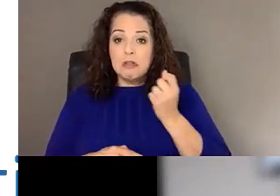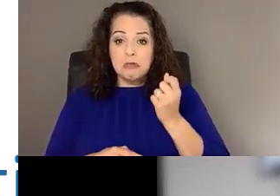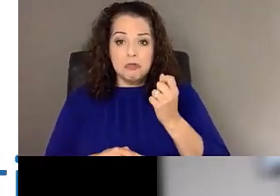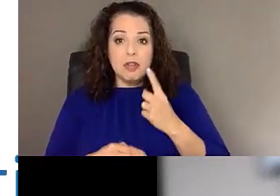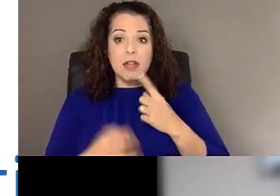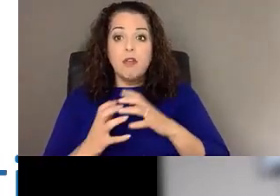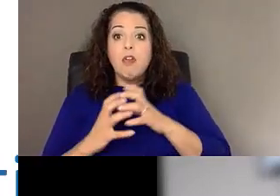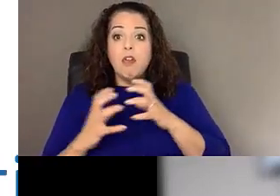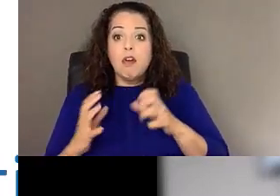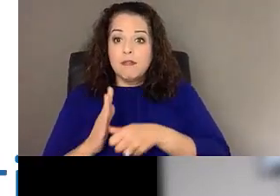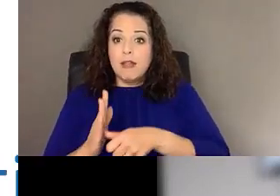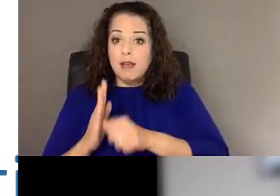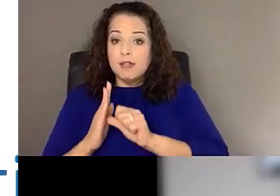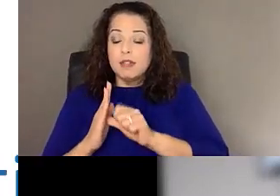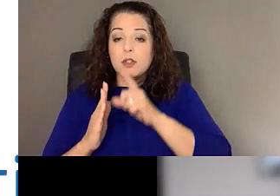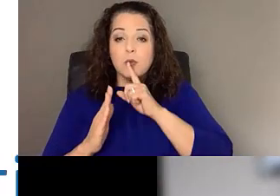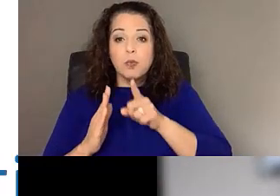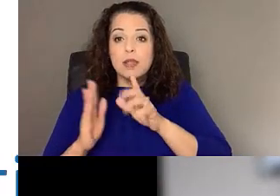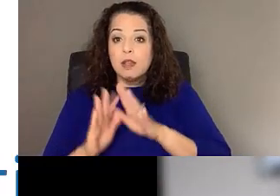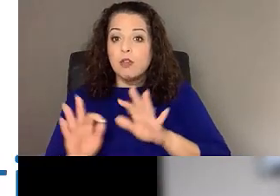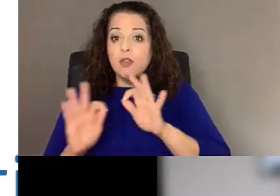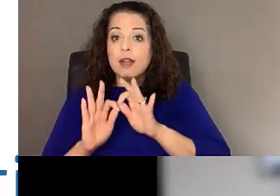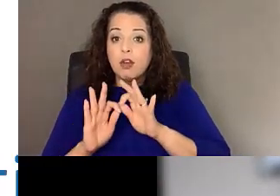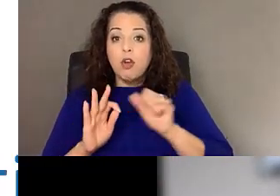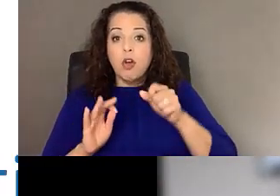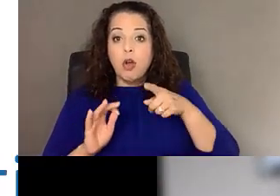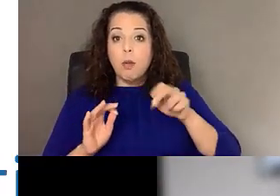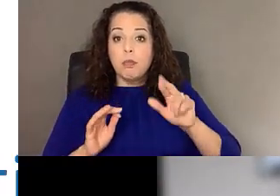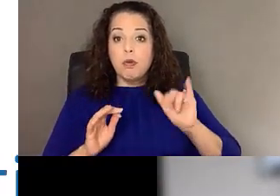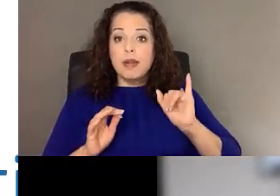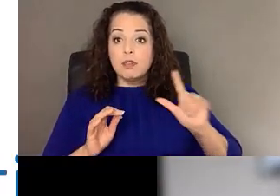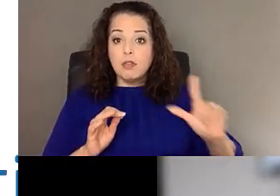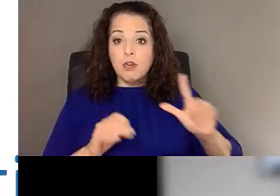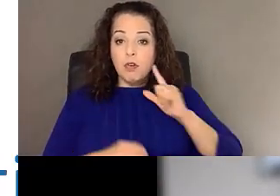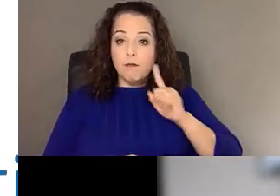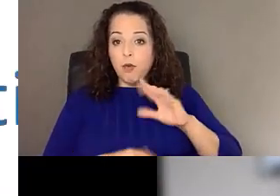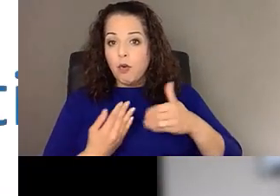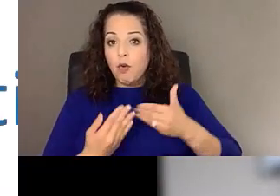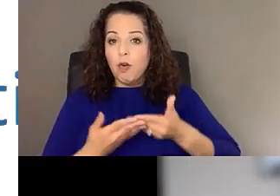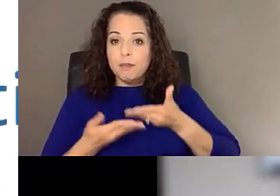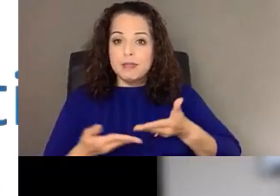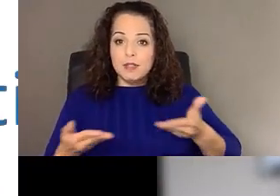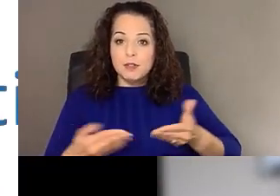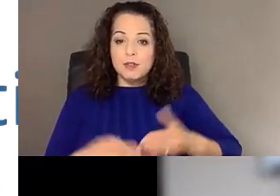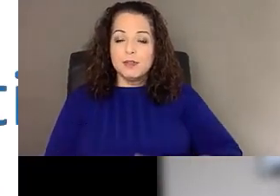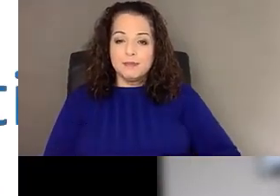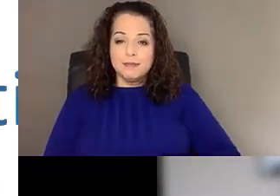on critical appraisal of material. Next slide, please.